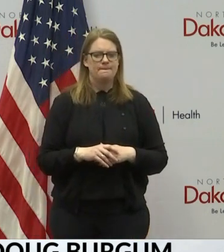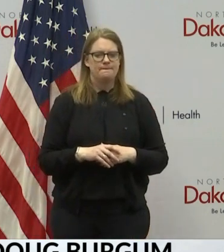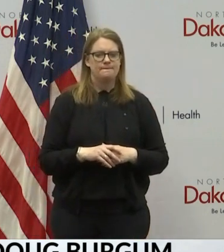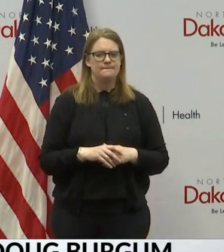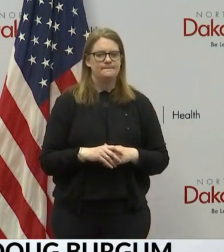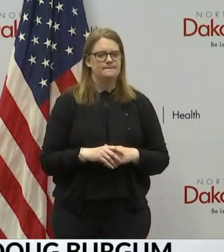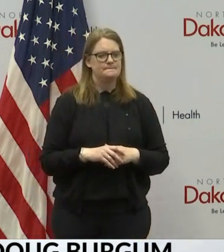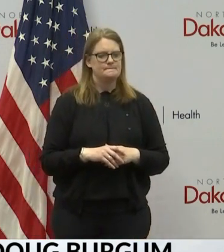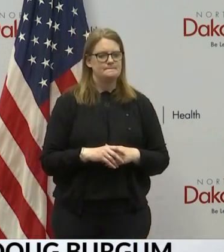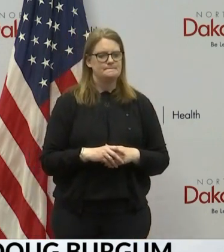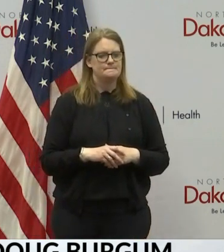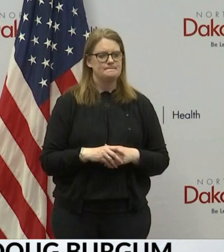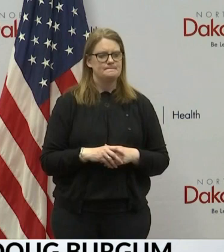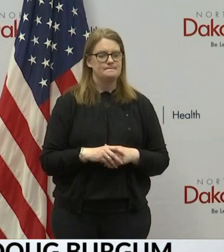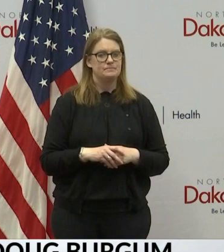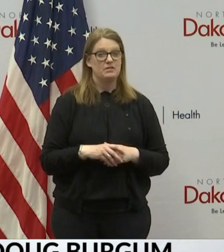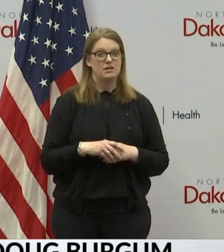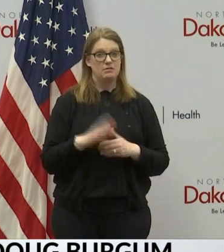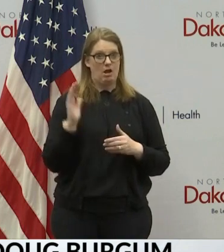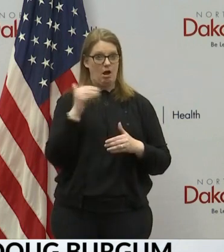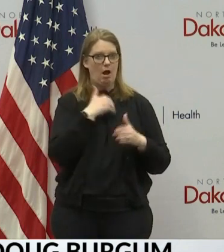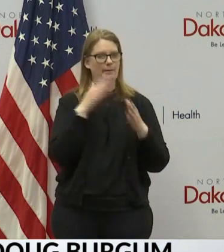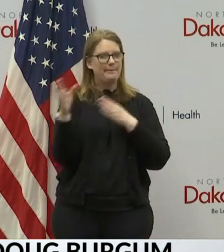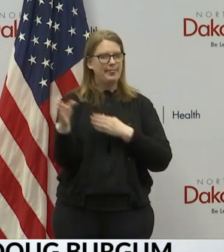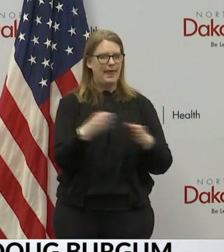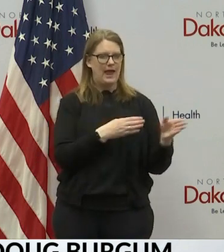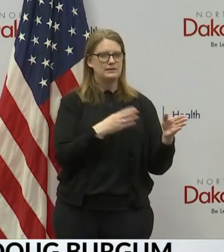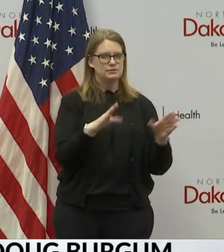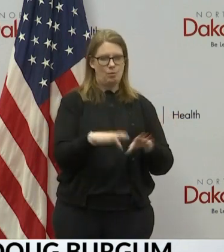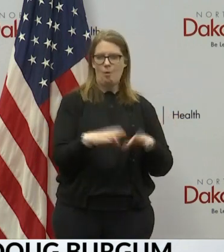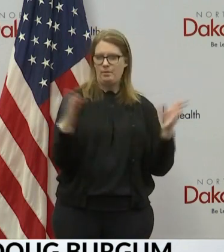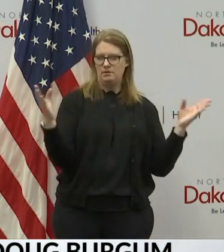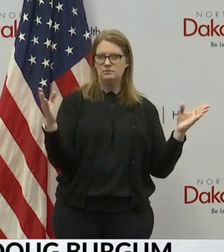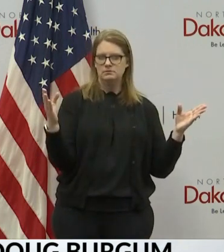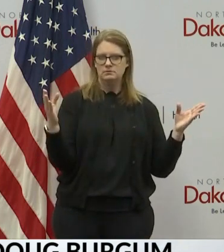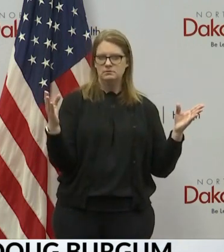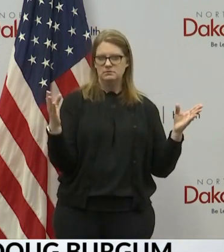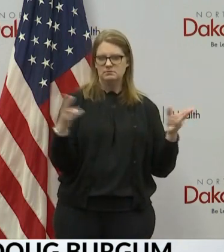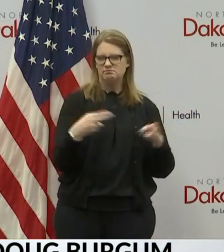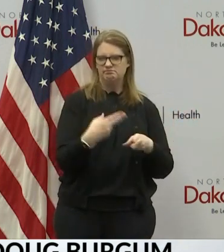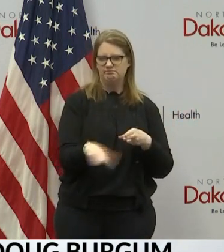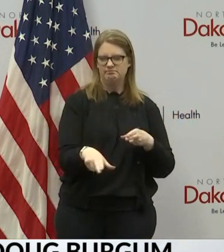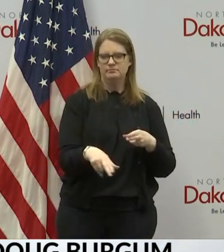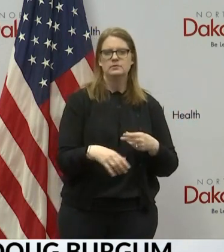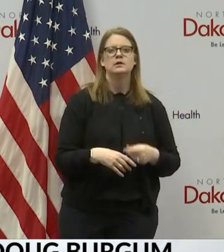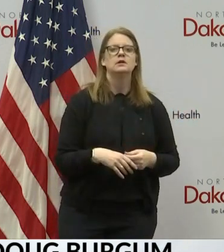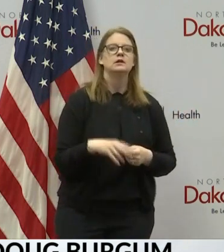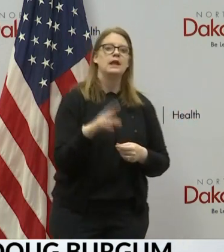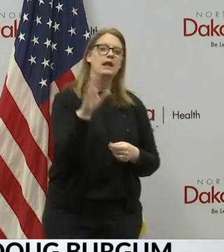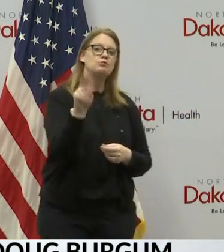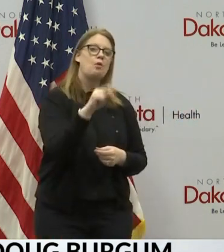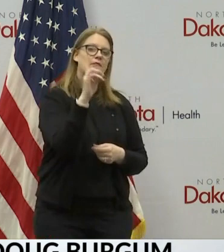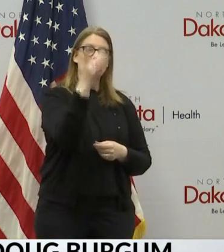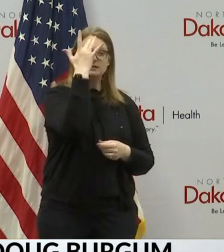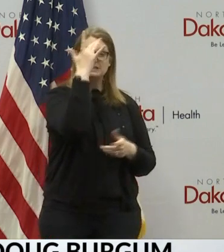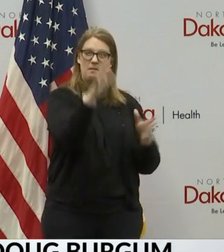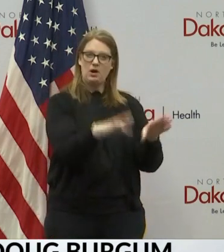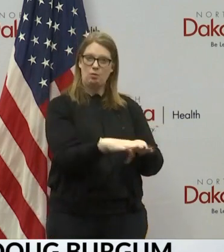THIS PANDEMIC BEGAN. AS WE TAKE A LOOK AT THE PLANS TO REOPEN JUST BRIEFLY, WE